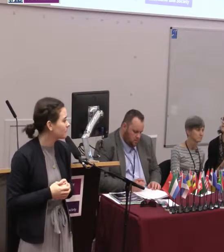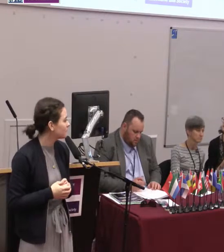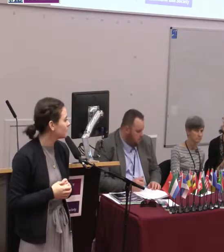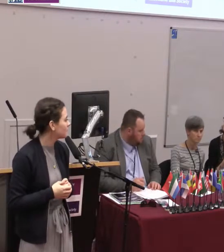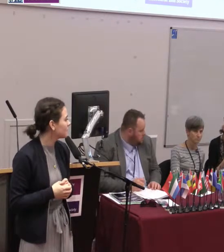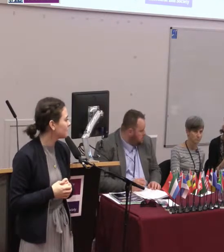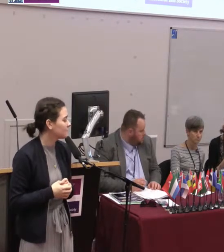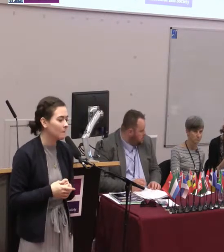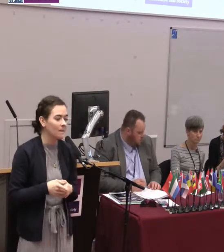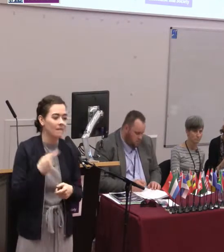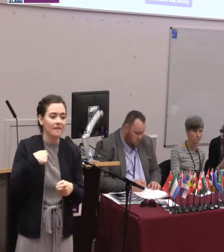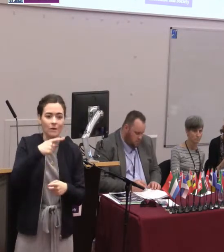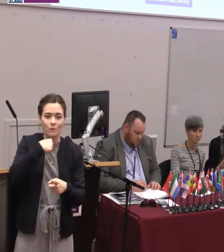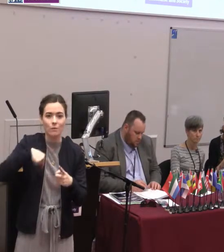That we will be alone.